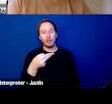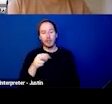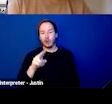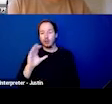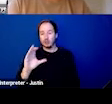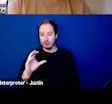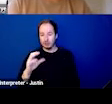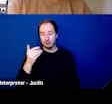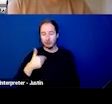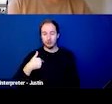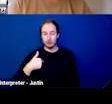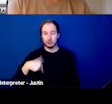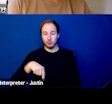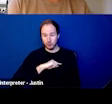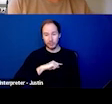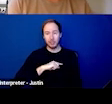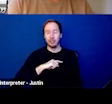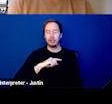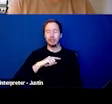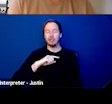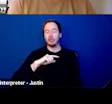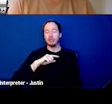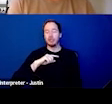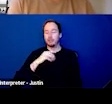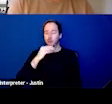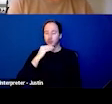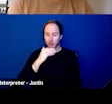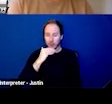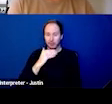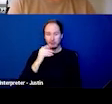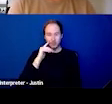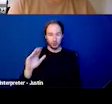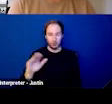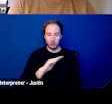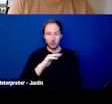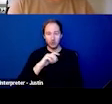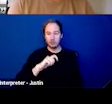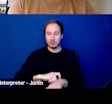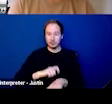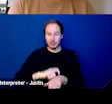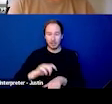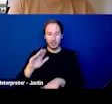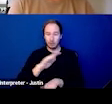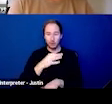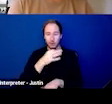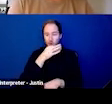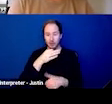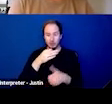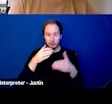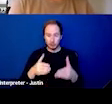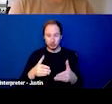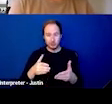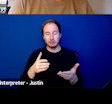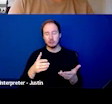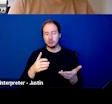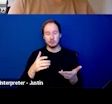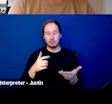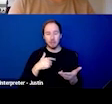we are just so thankful for your time and expertise today. I also agree, I wanted just to keep listening to everybody.